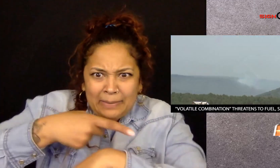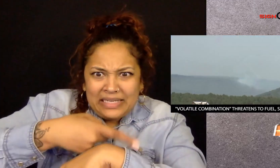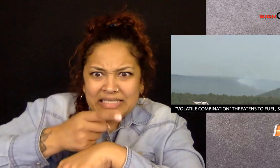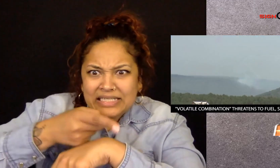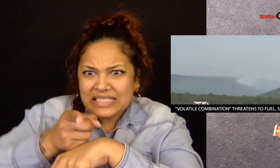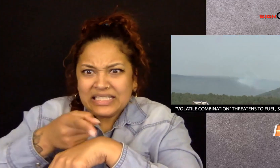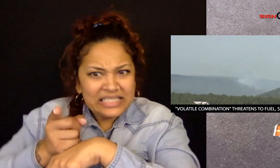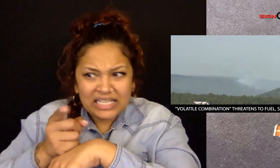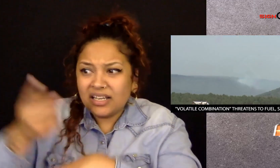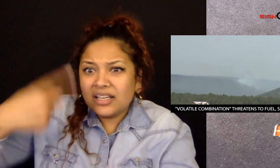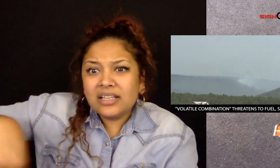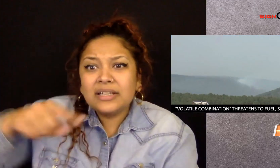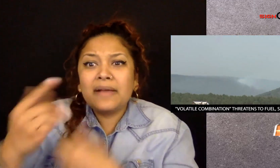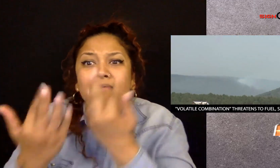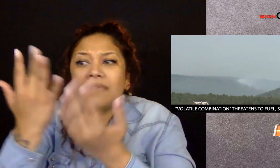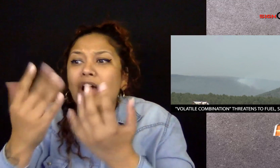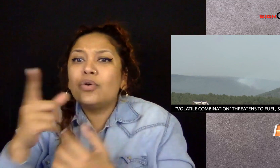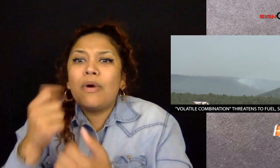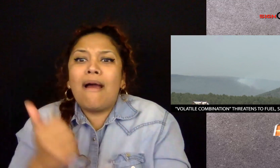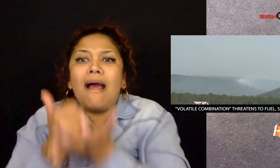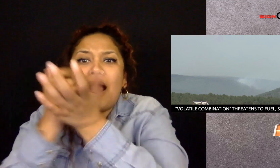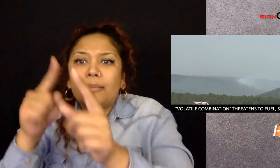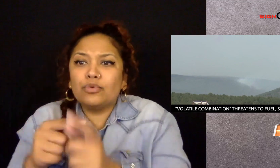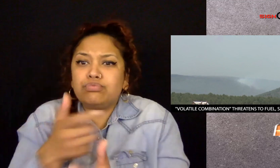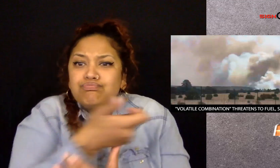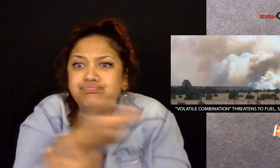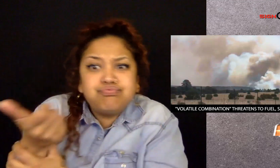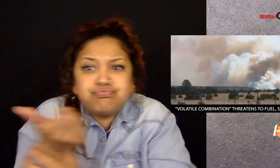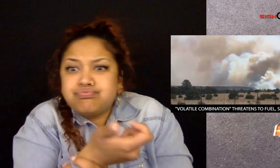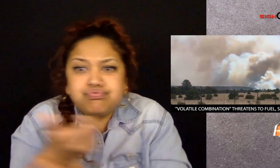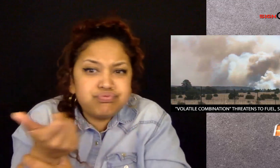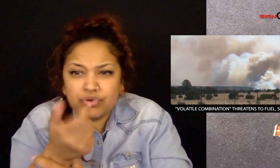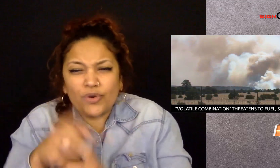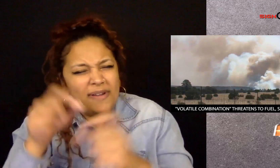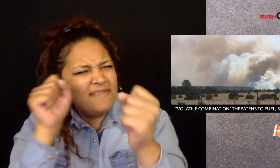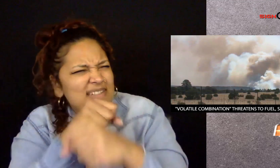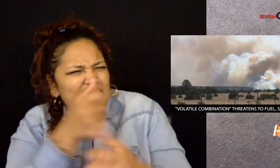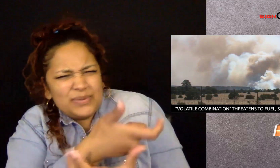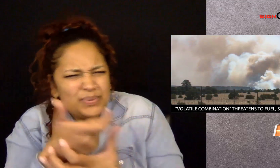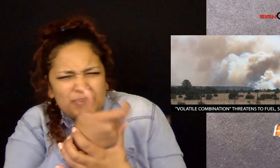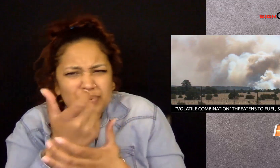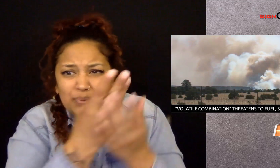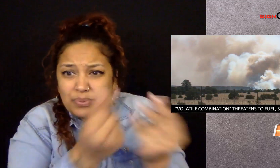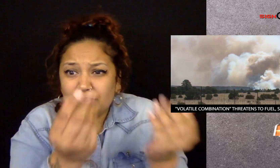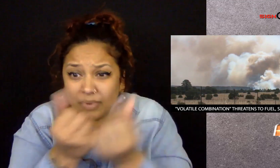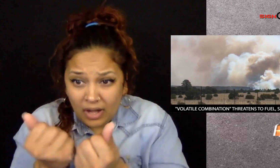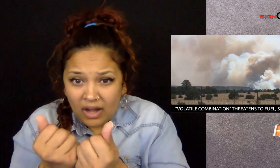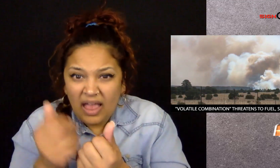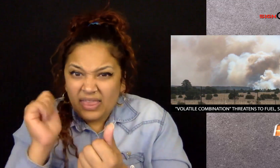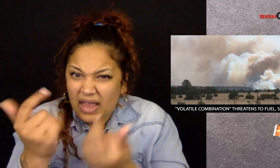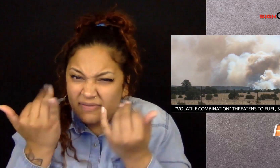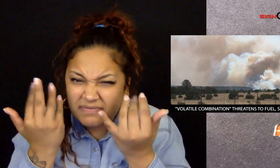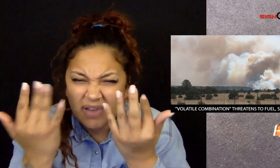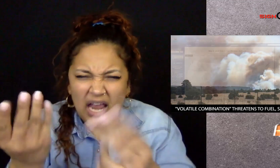to spark new wildfires it's a race against time for crews fighting the flames as a raging